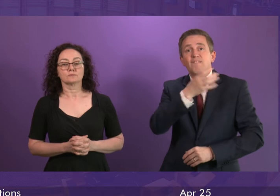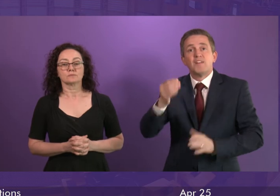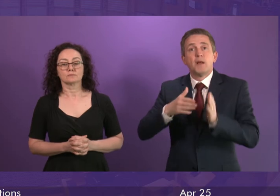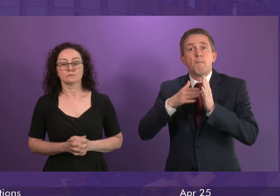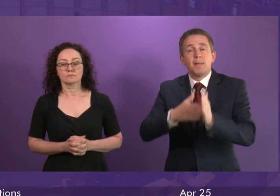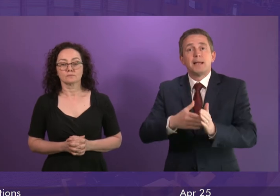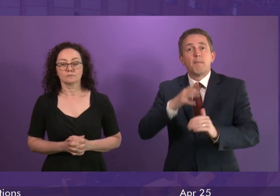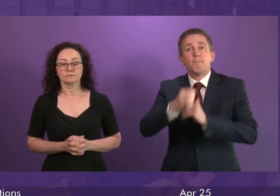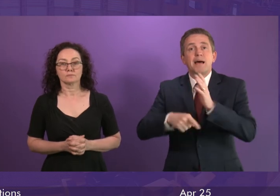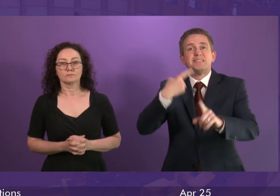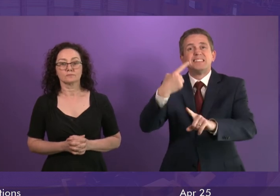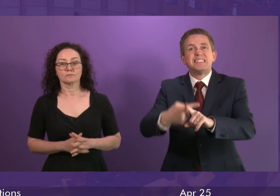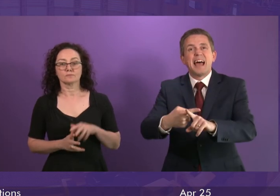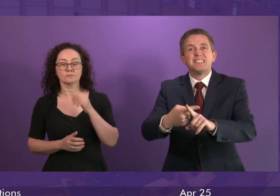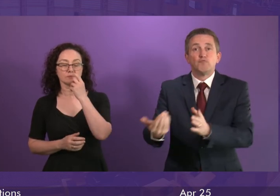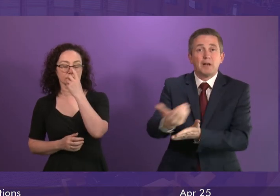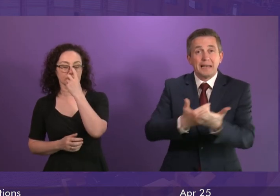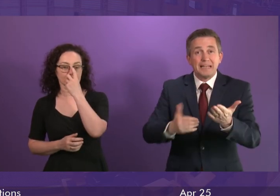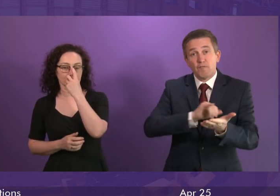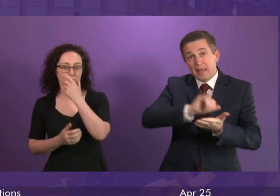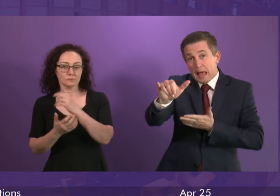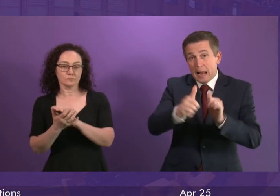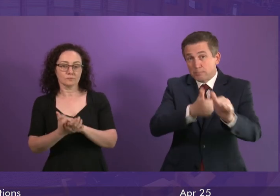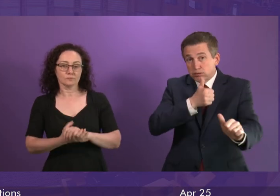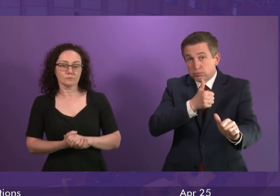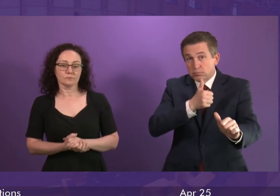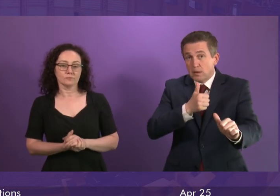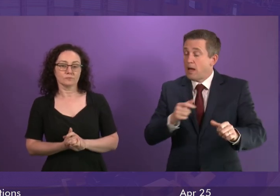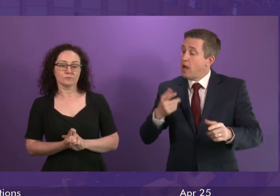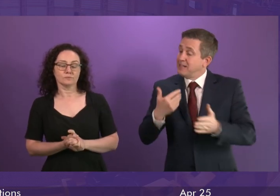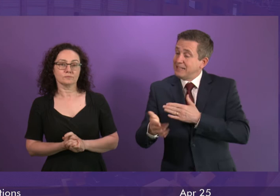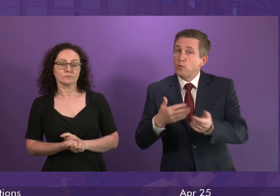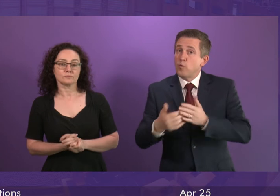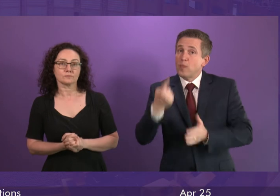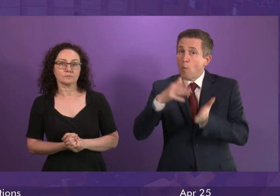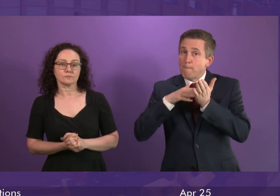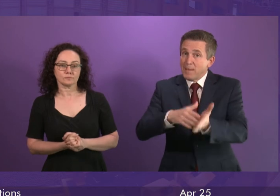break for the airline industry and tackle the 1 million tonnes of waste, or will Greta